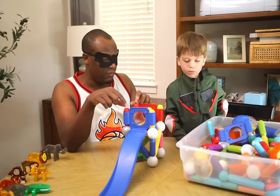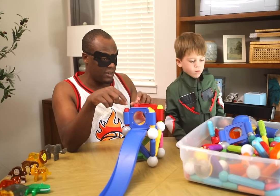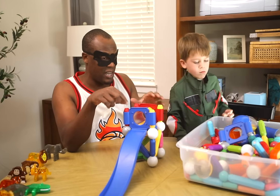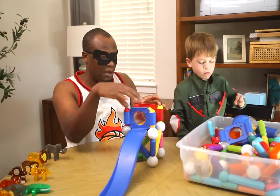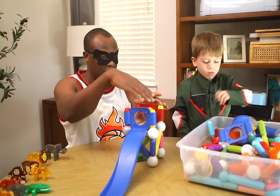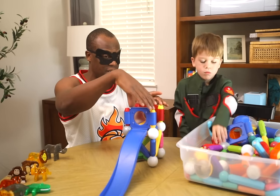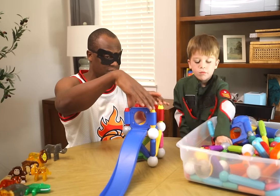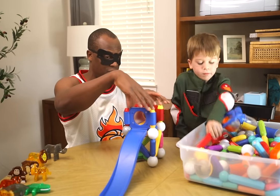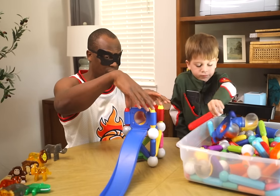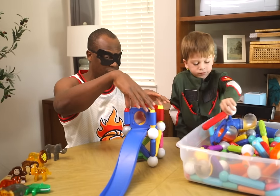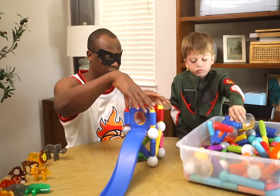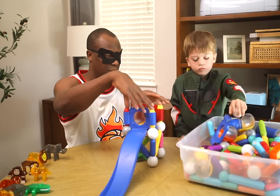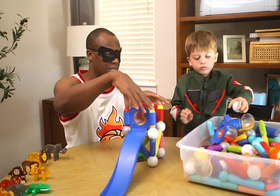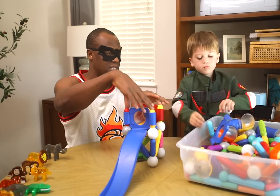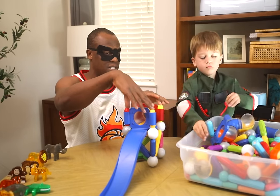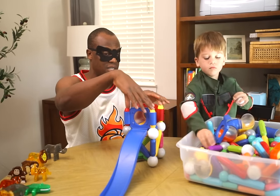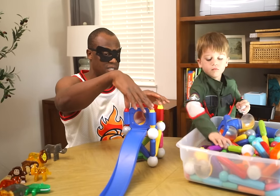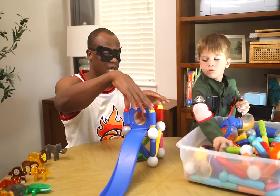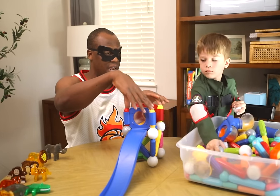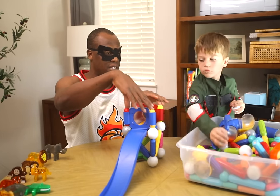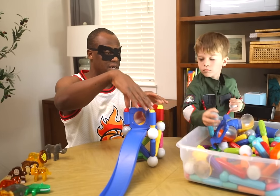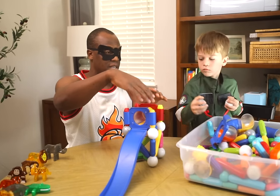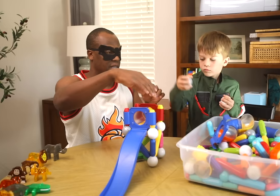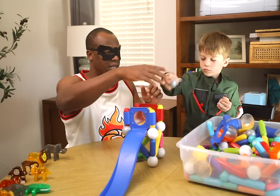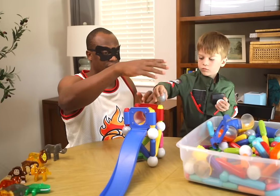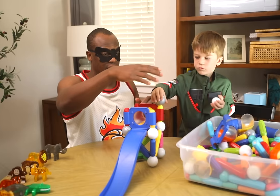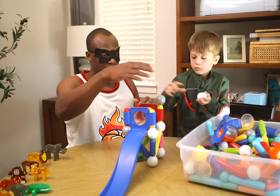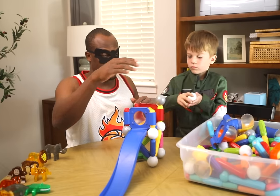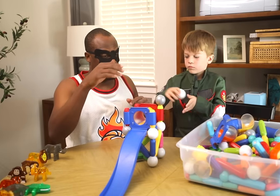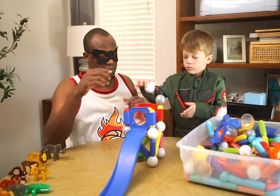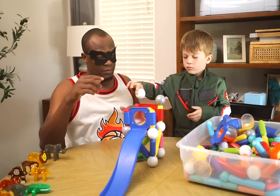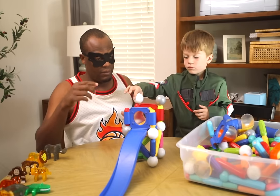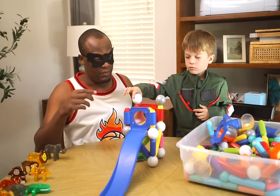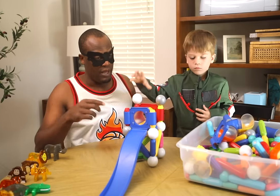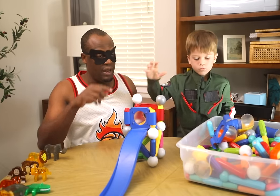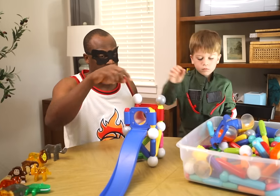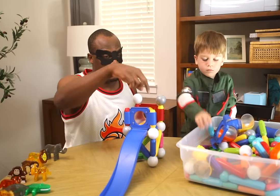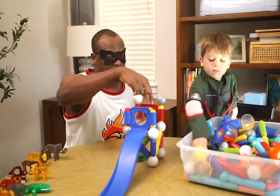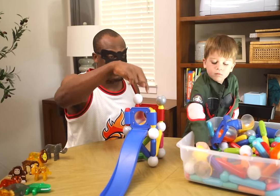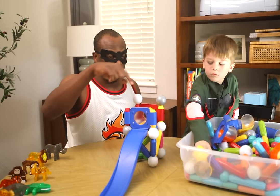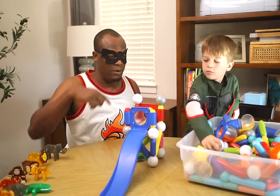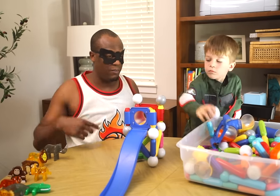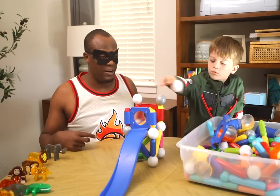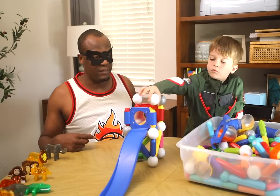for the top so that we can keep this tight. Yep. And then give me two more in the front.